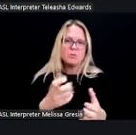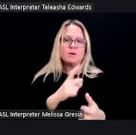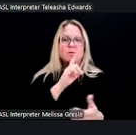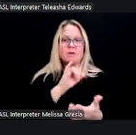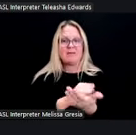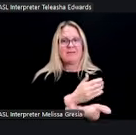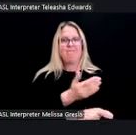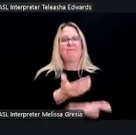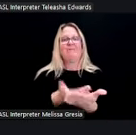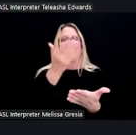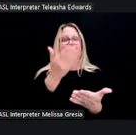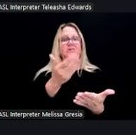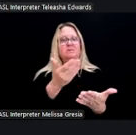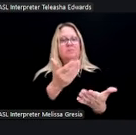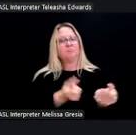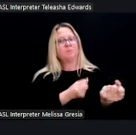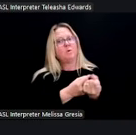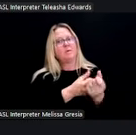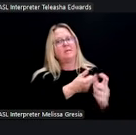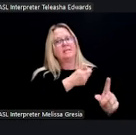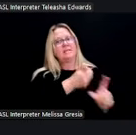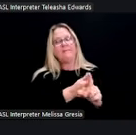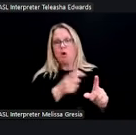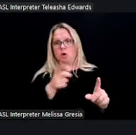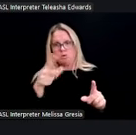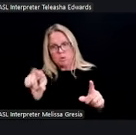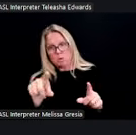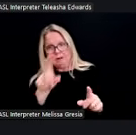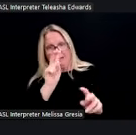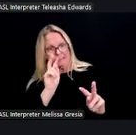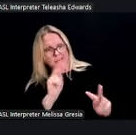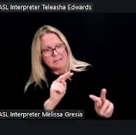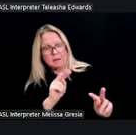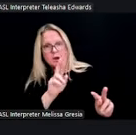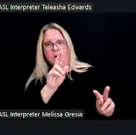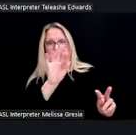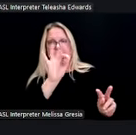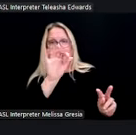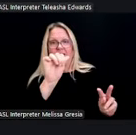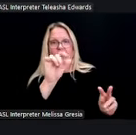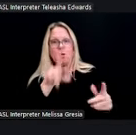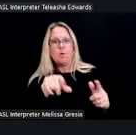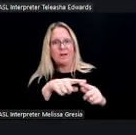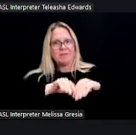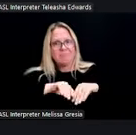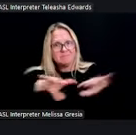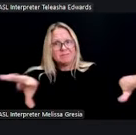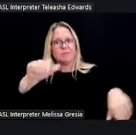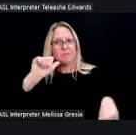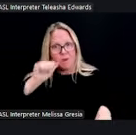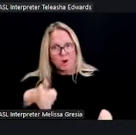stand on their own and that when you all see the RFA tomorrow um you'll be able to um sort of get